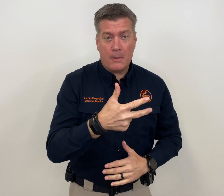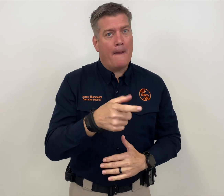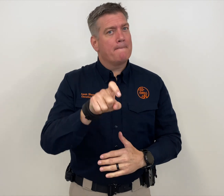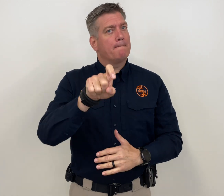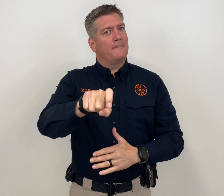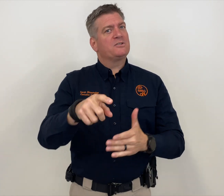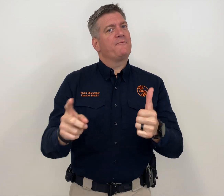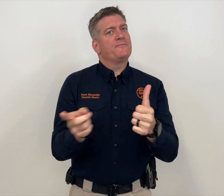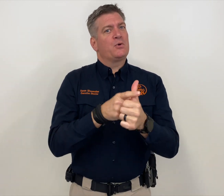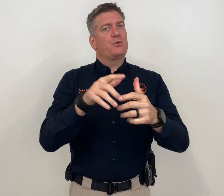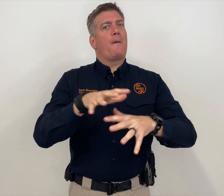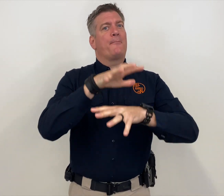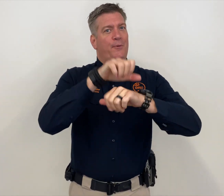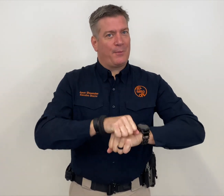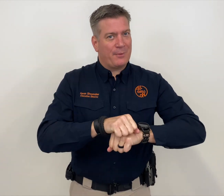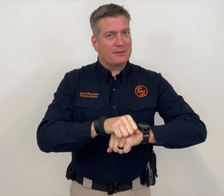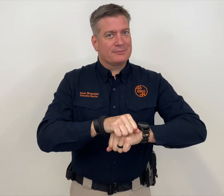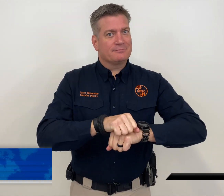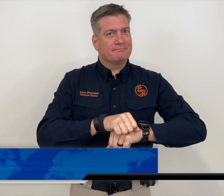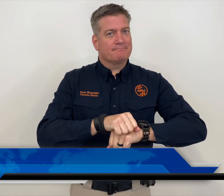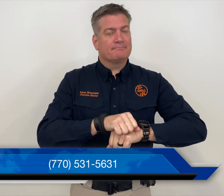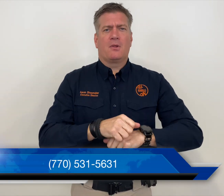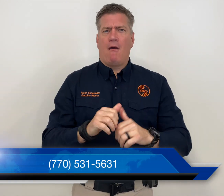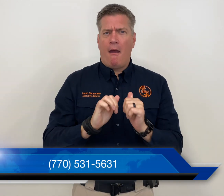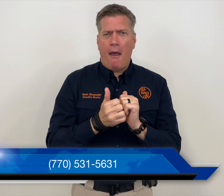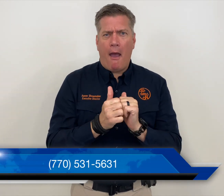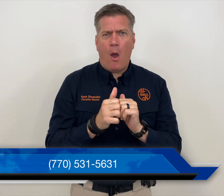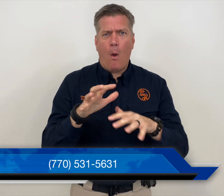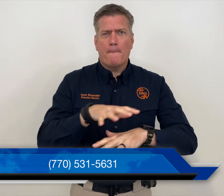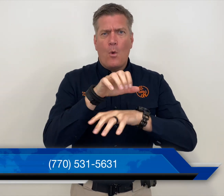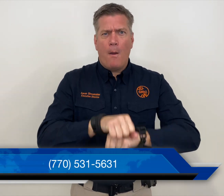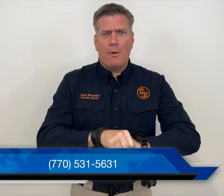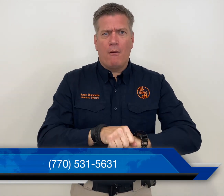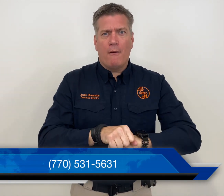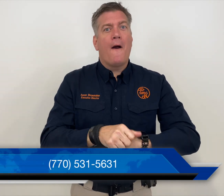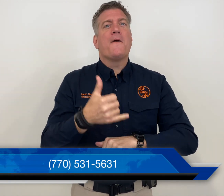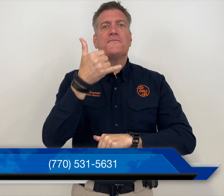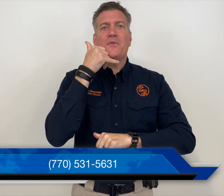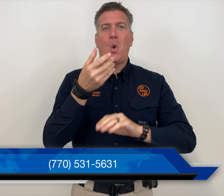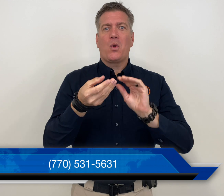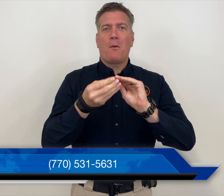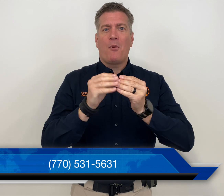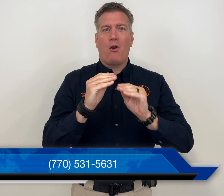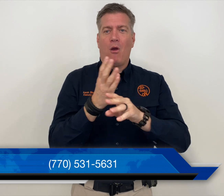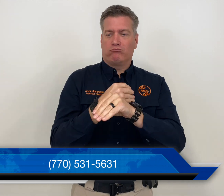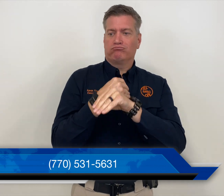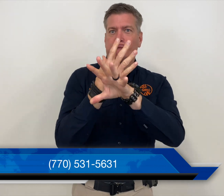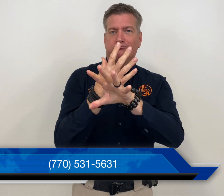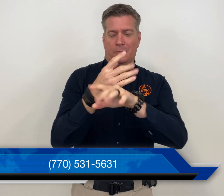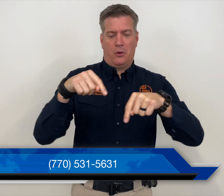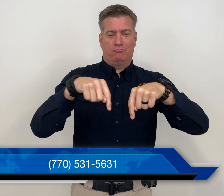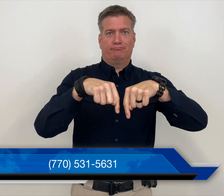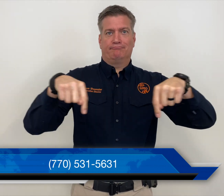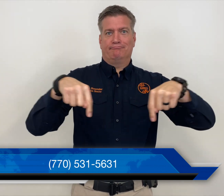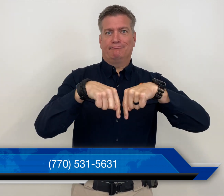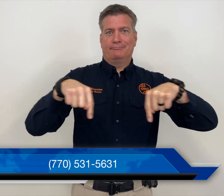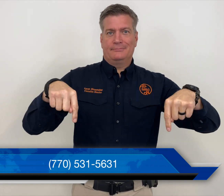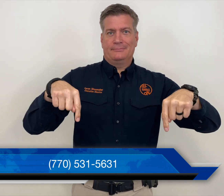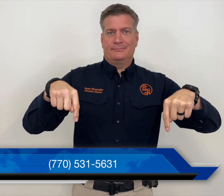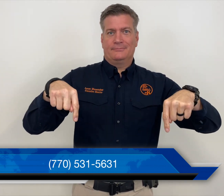you can't just show up to the testing site, you have to make an appointment first by calling the number below